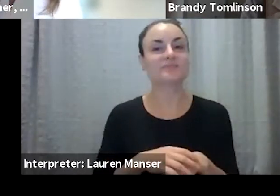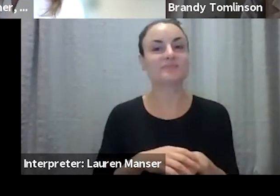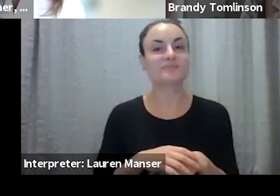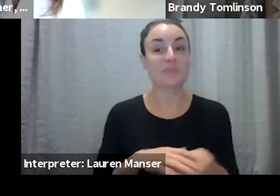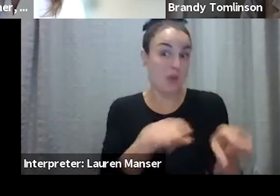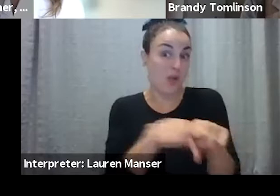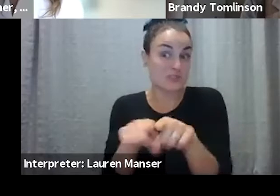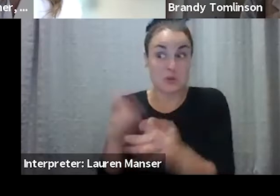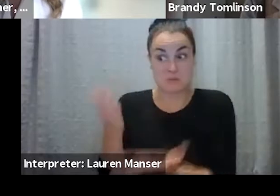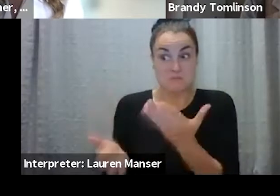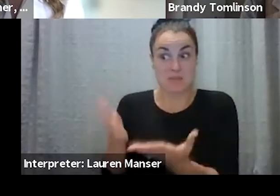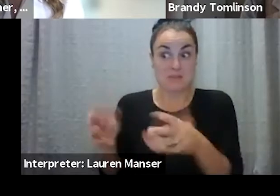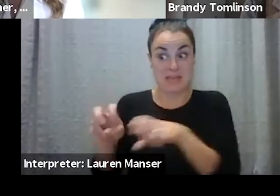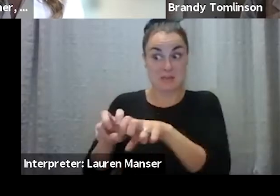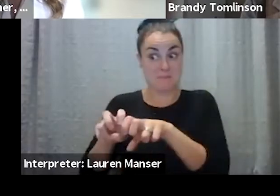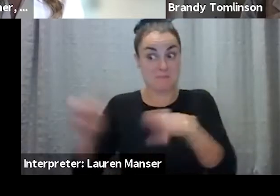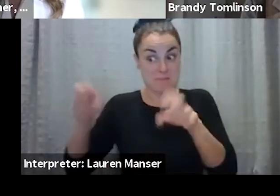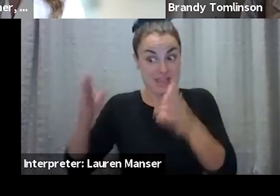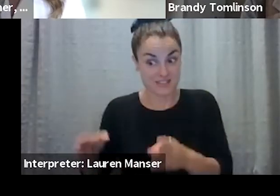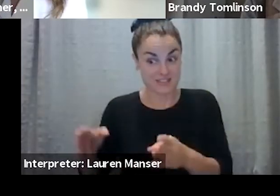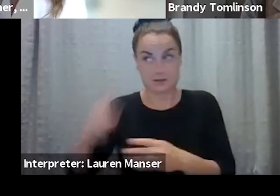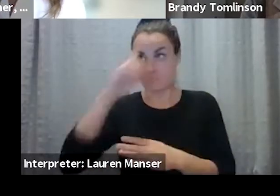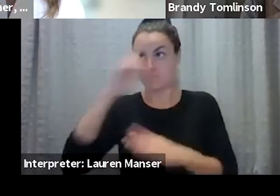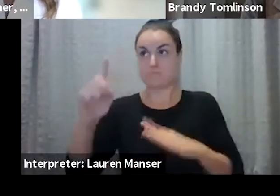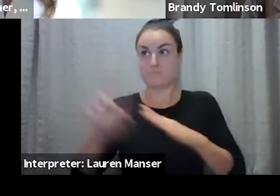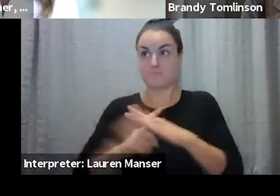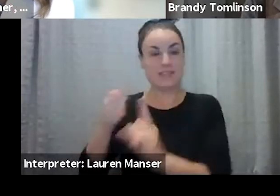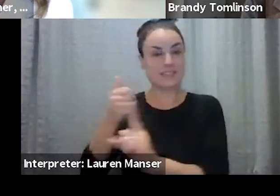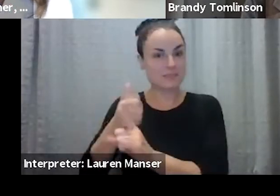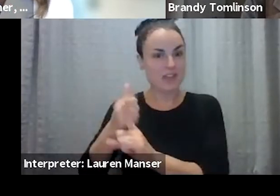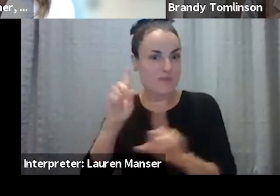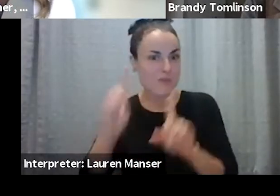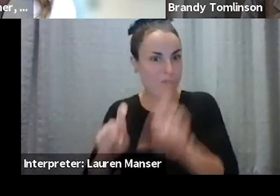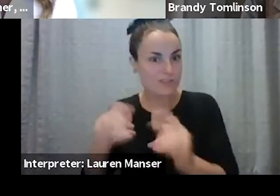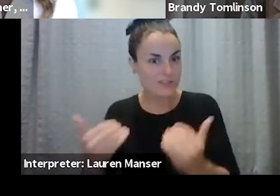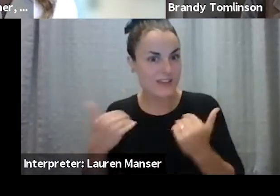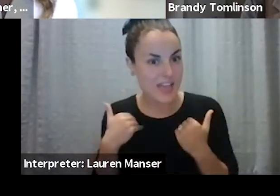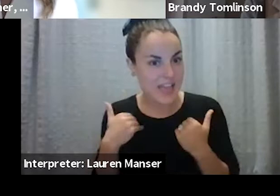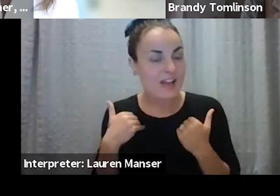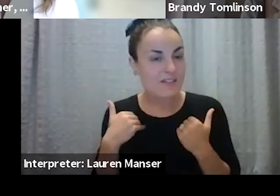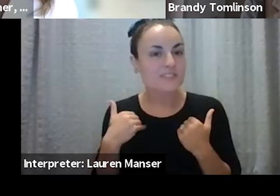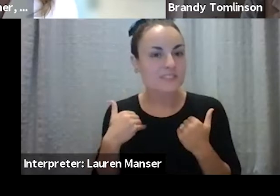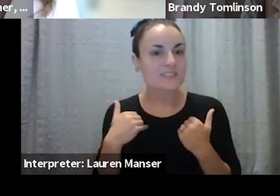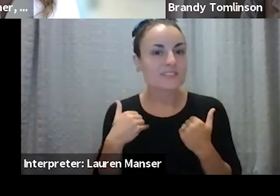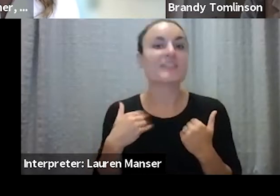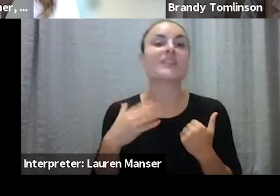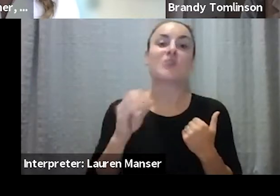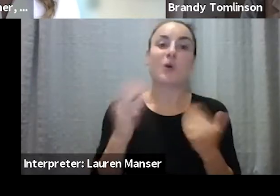have thought of after our events. So today, I would like to introduce myself. My name is Katrin Haldeman.